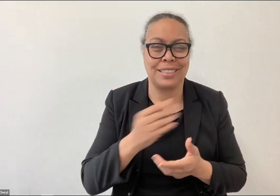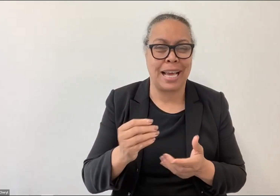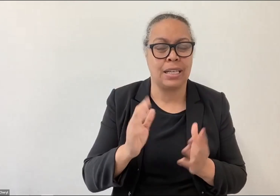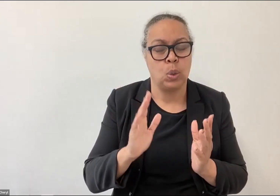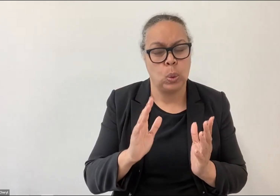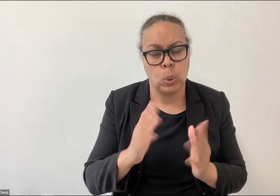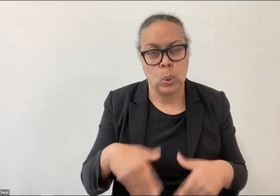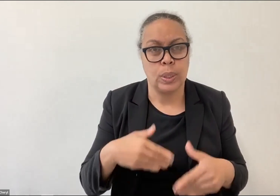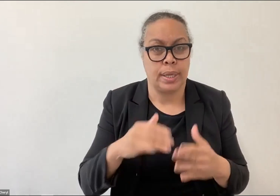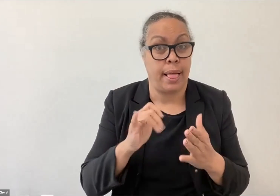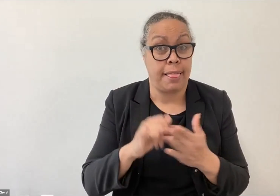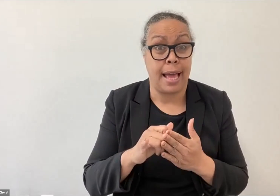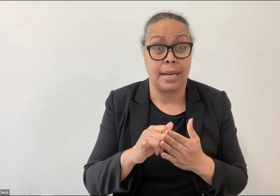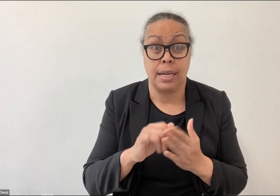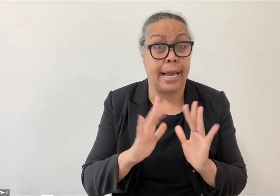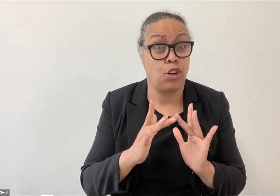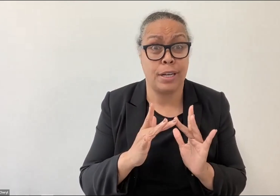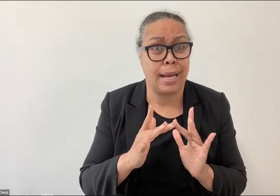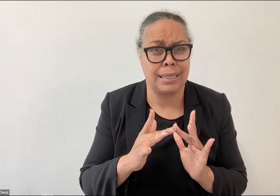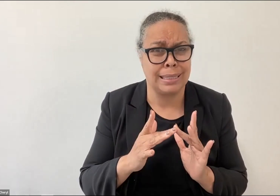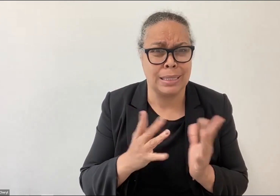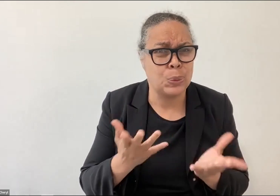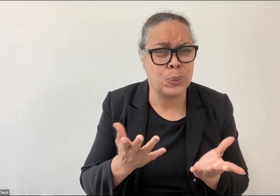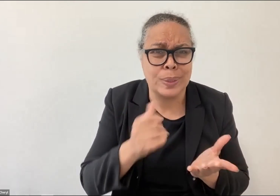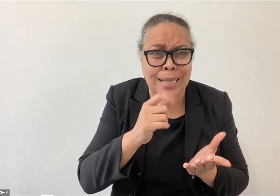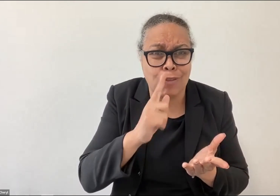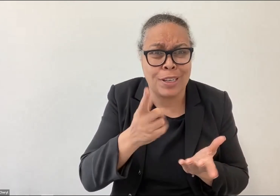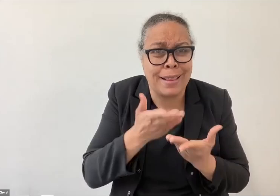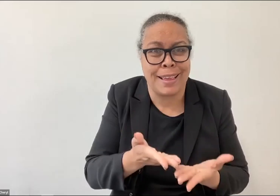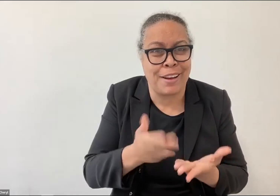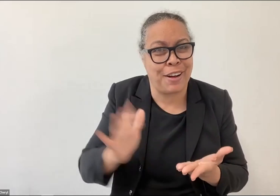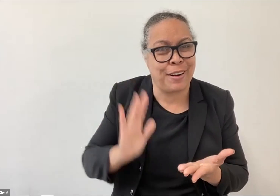And this was on this, and the Internet was barely even around at that time.